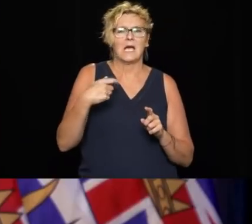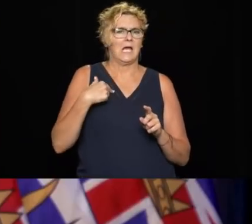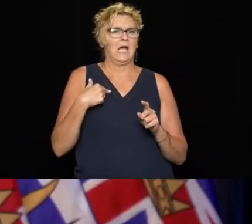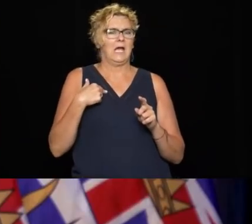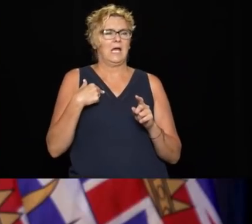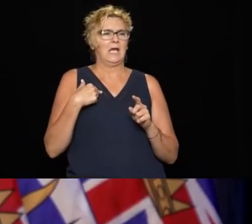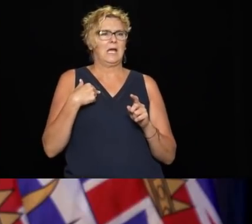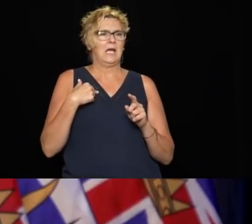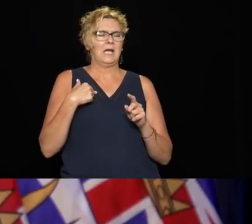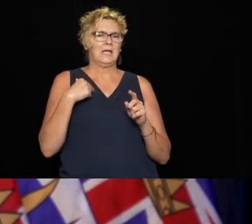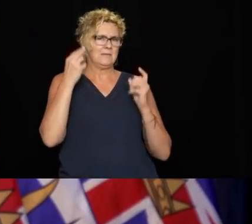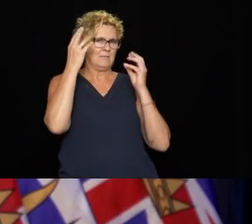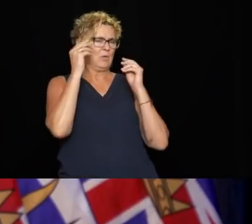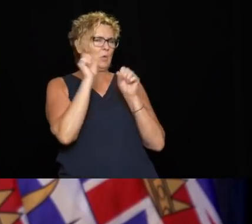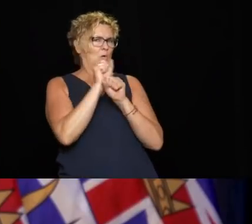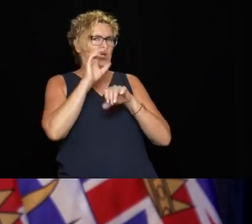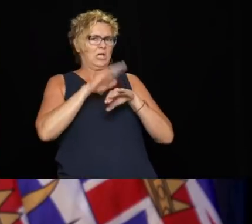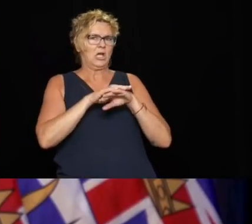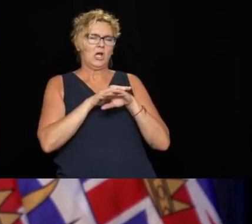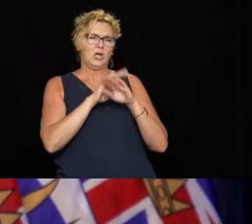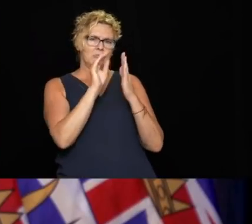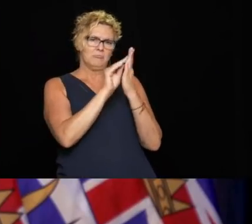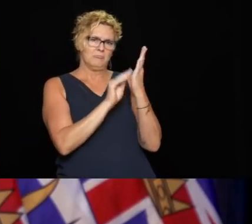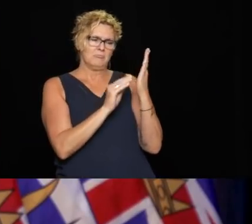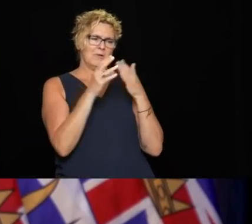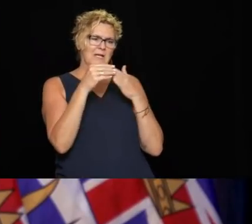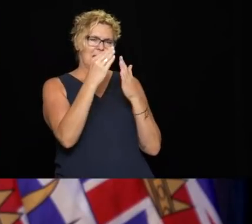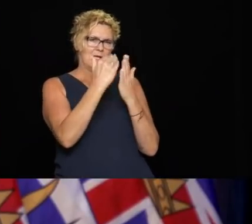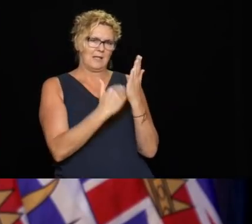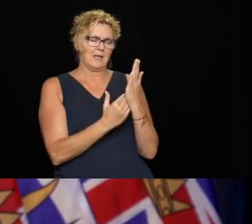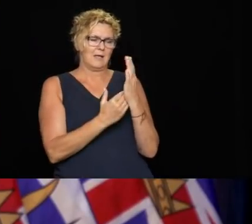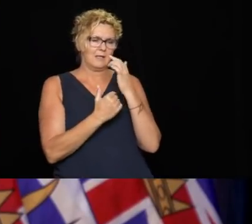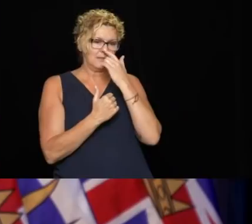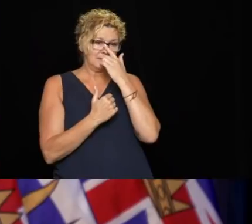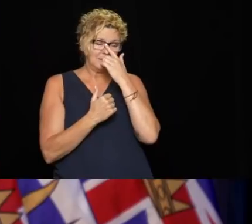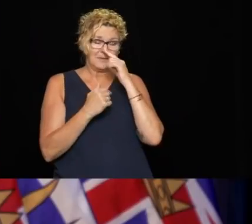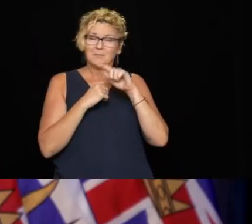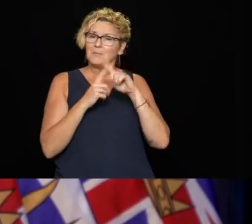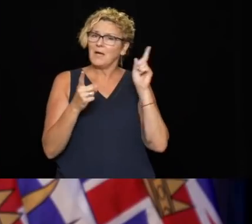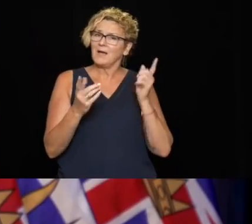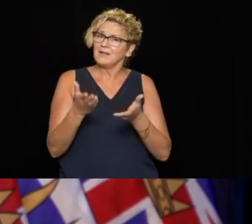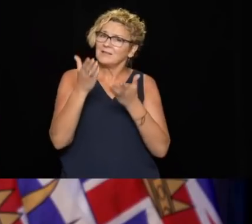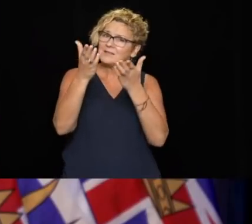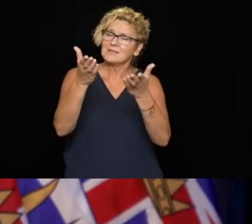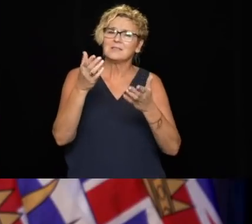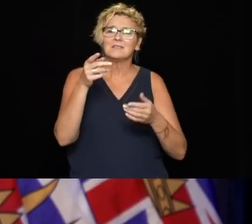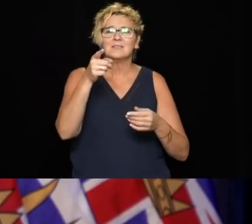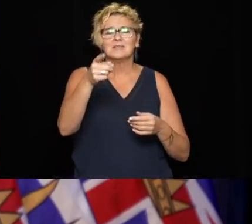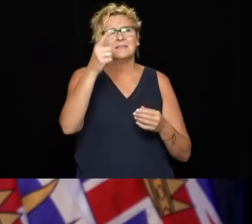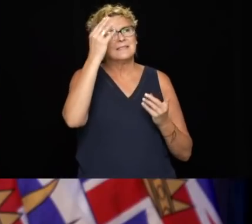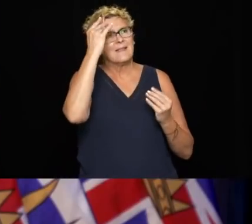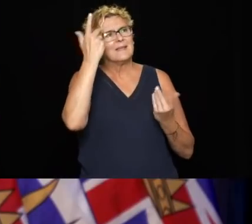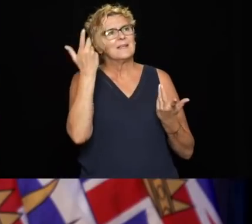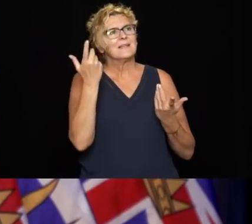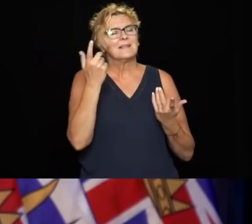couple of weeks ago that was one of the questions they had for me as well. Yes, absolutely, I think we can have Halloween